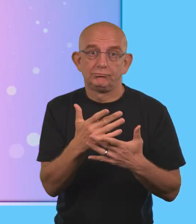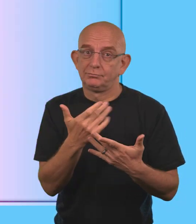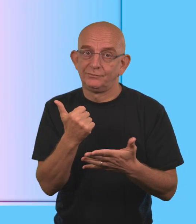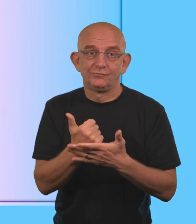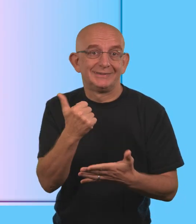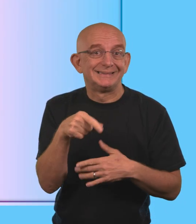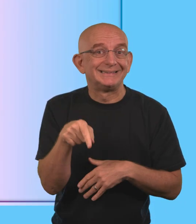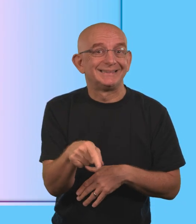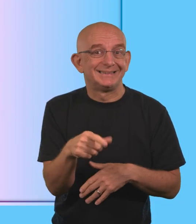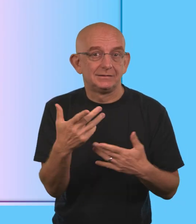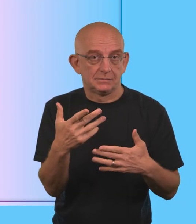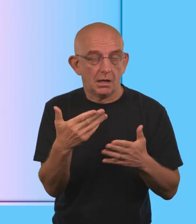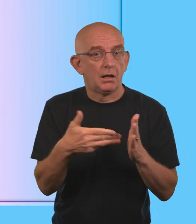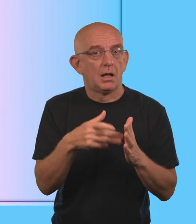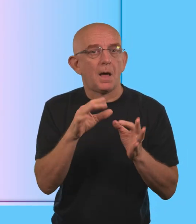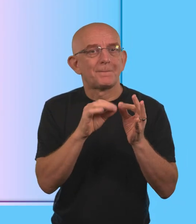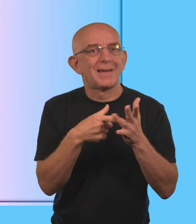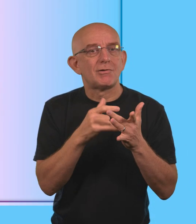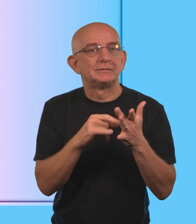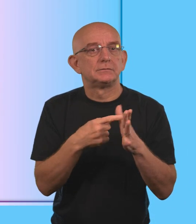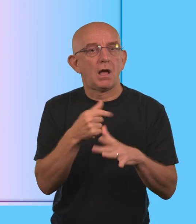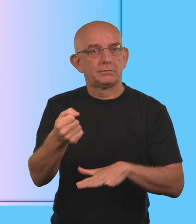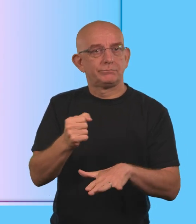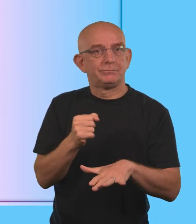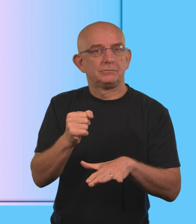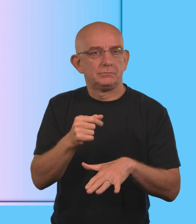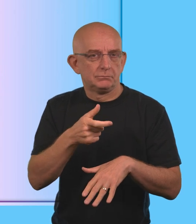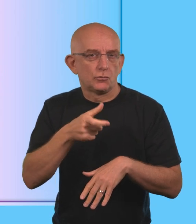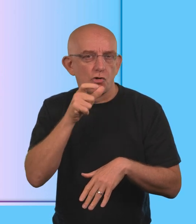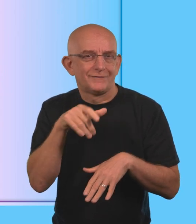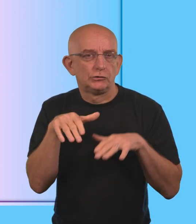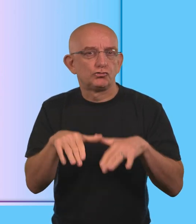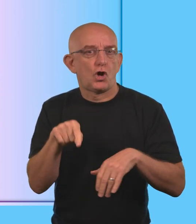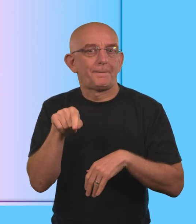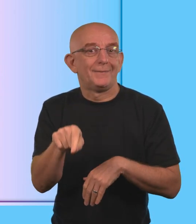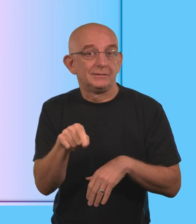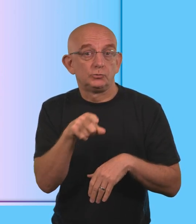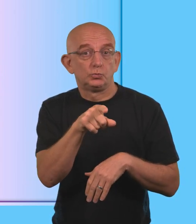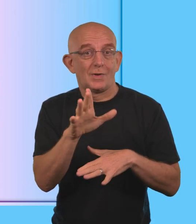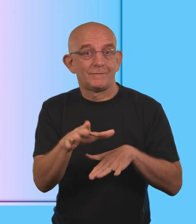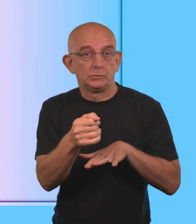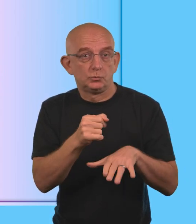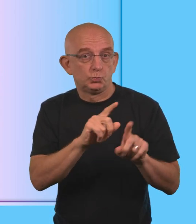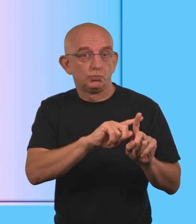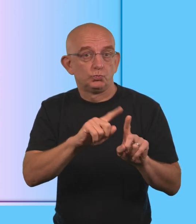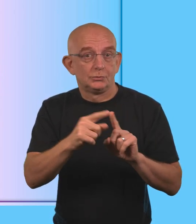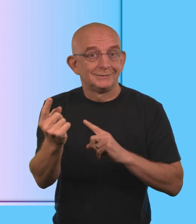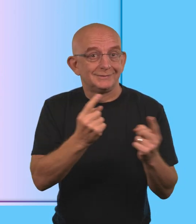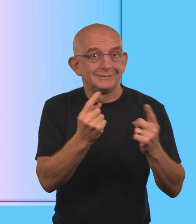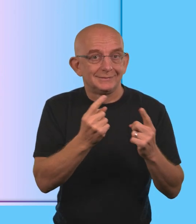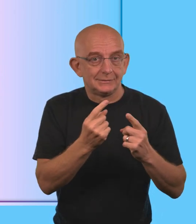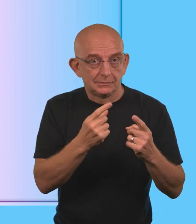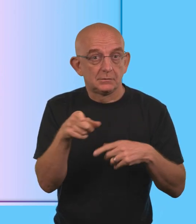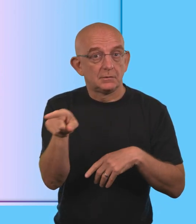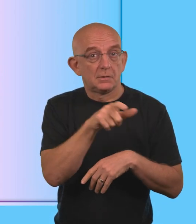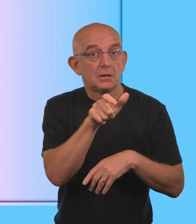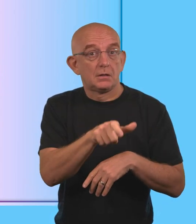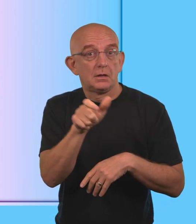We had a very fun, cozy game called Barista where you are running a coffee shop and you need to serve customers some different beverages.